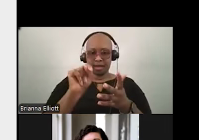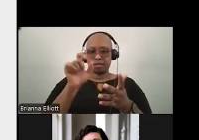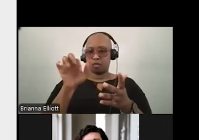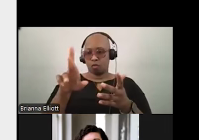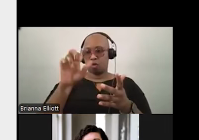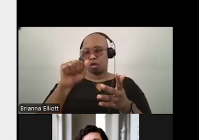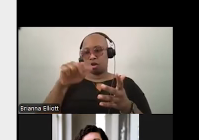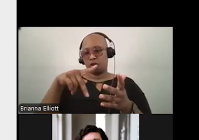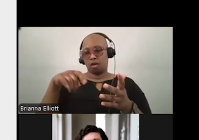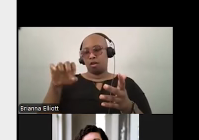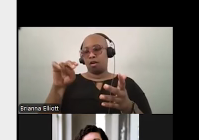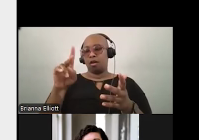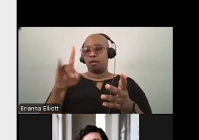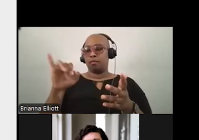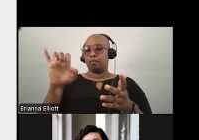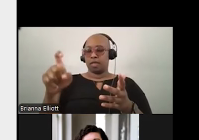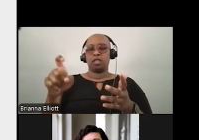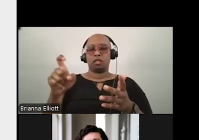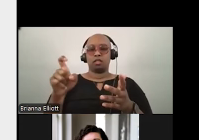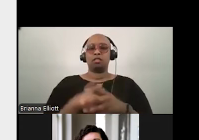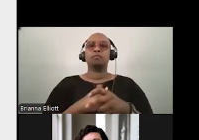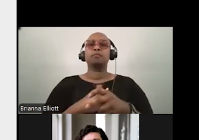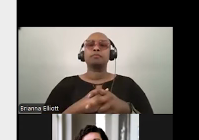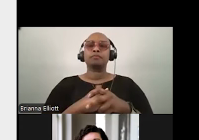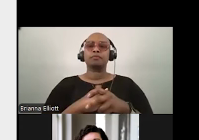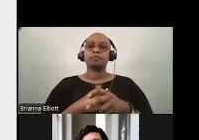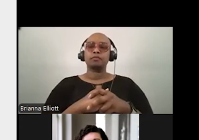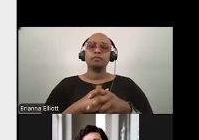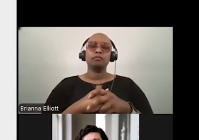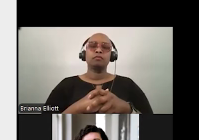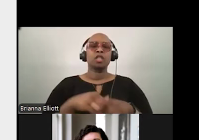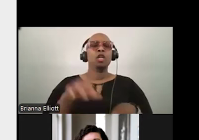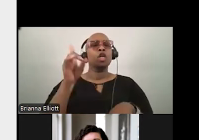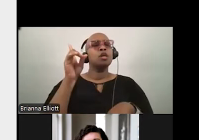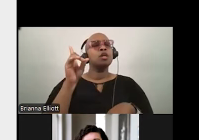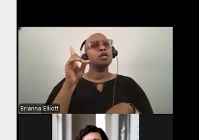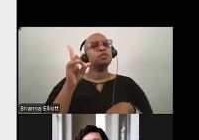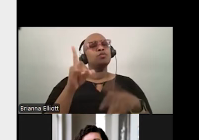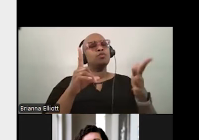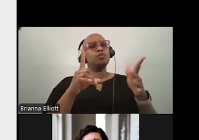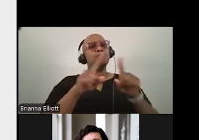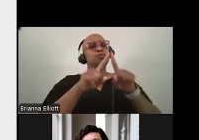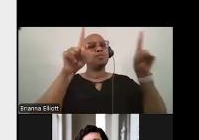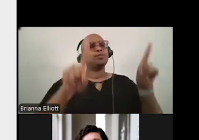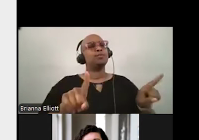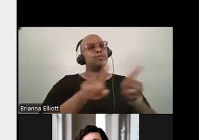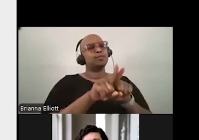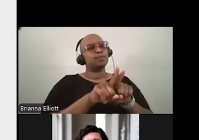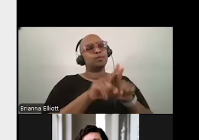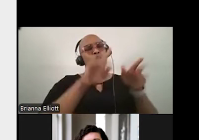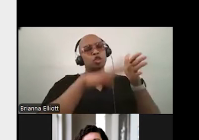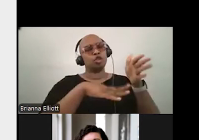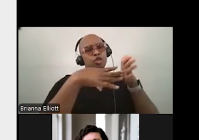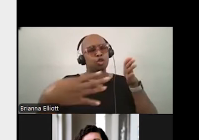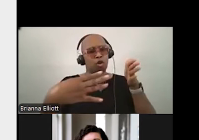Do tables need alt text? What a great question. So, as I said before, tables should be marked